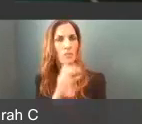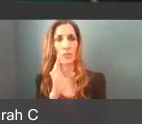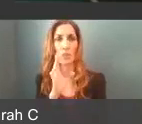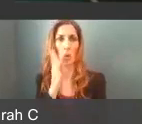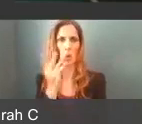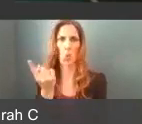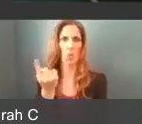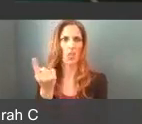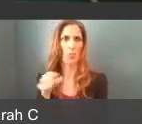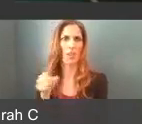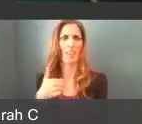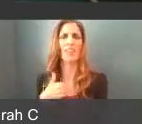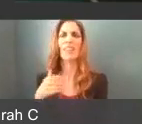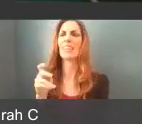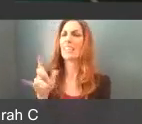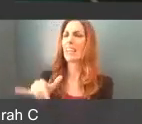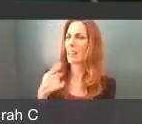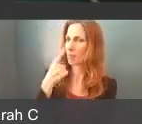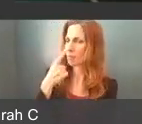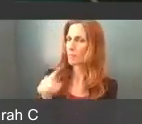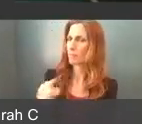[Commissioner Arkoosh] Yeah. Kelly, could you read that please? I think you have that.